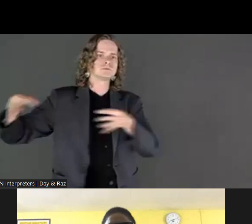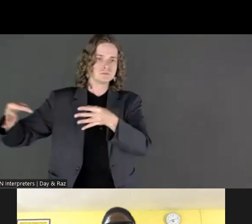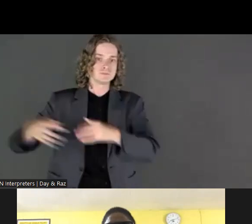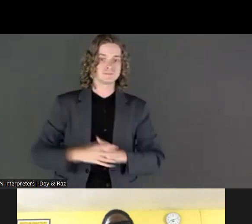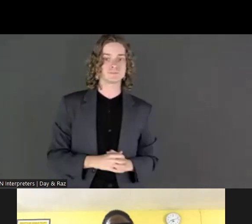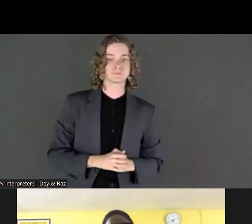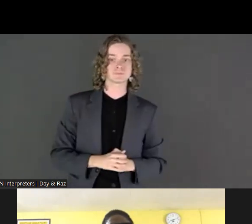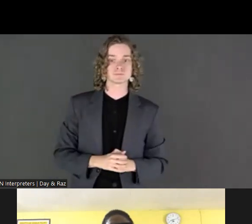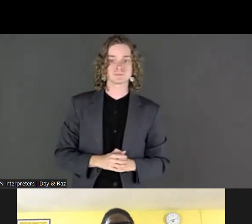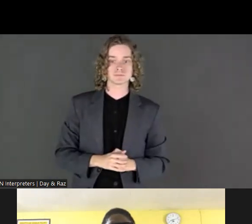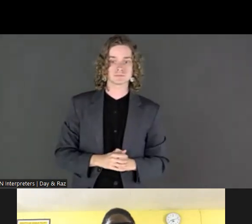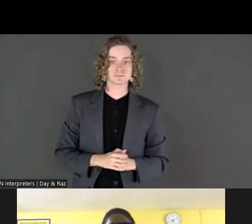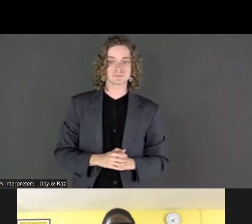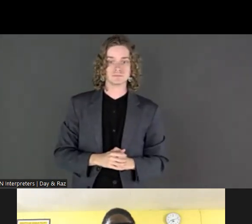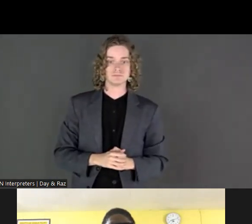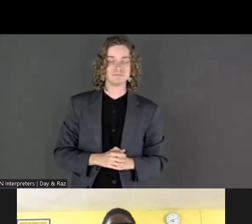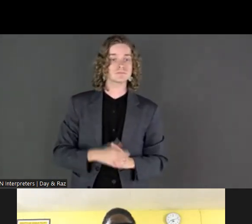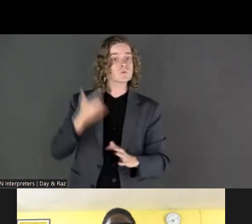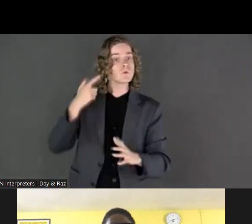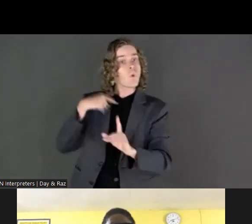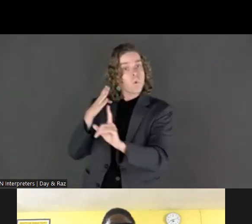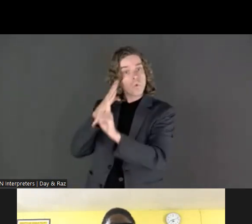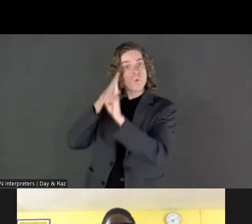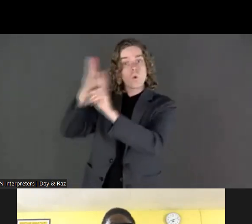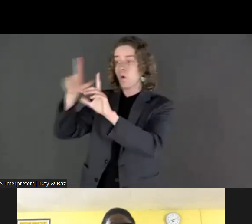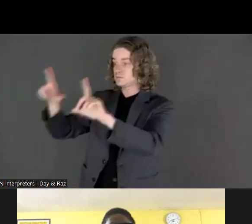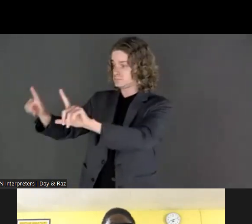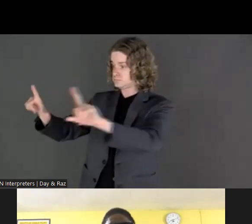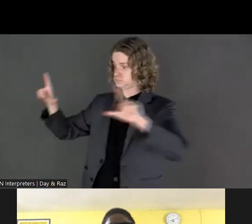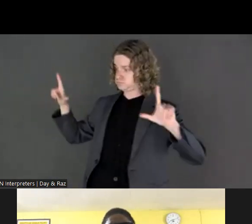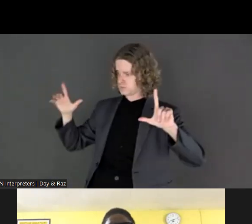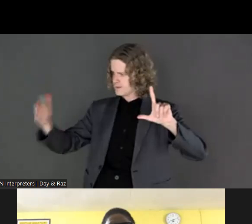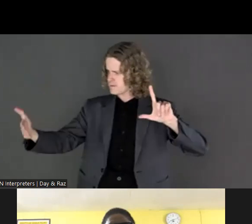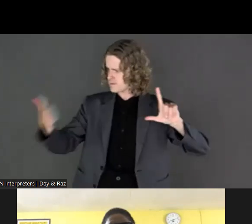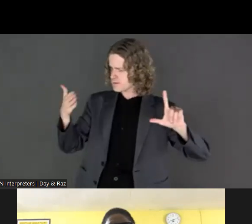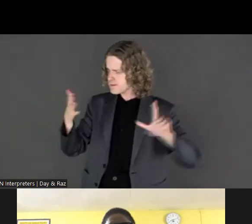from traditional donors like DHA, and large international organizations to conflict and